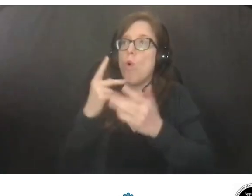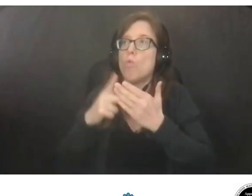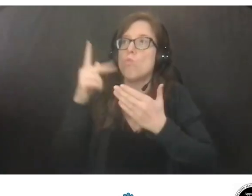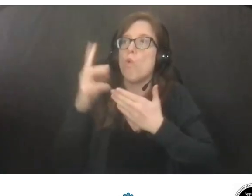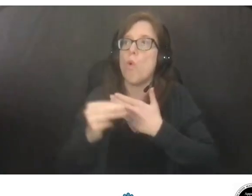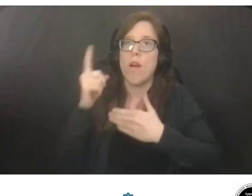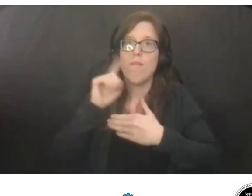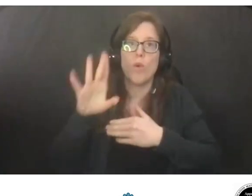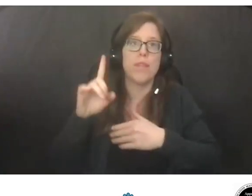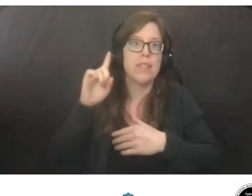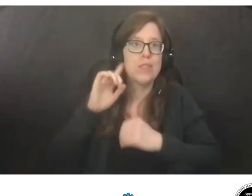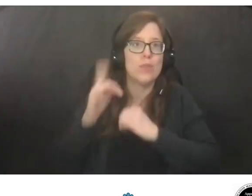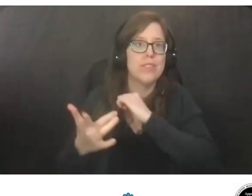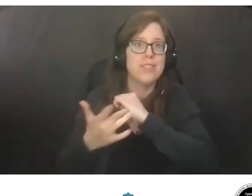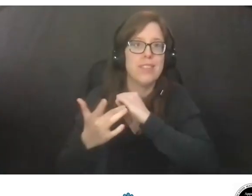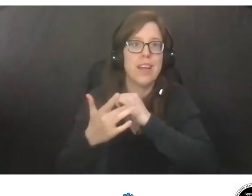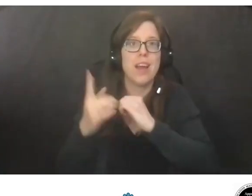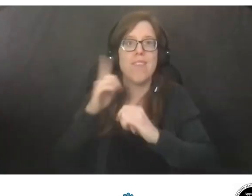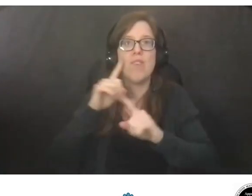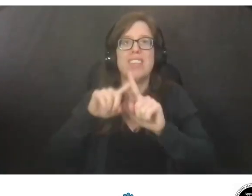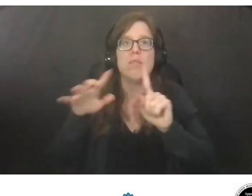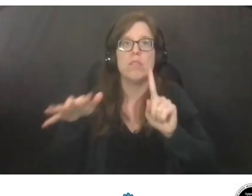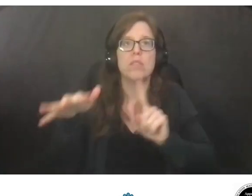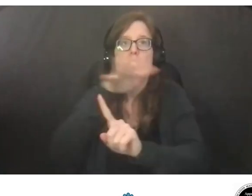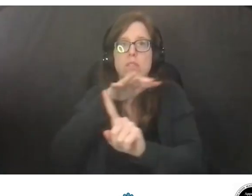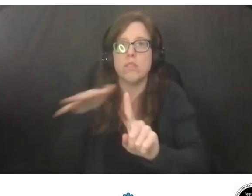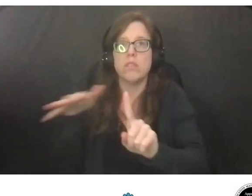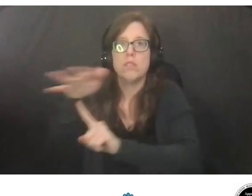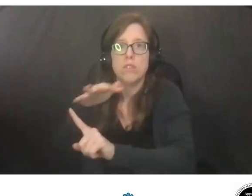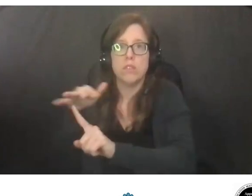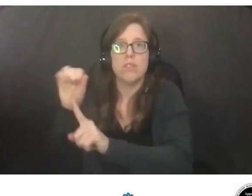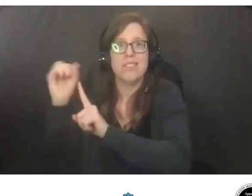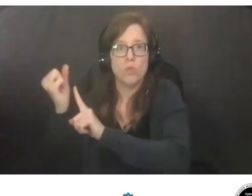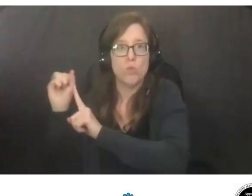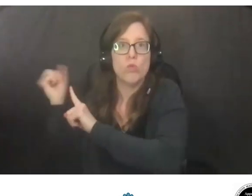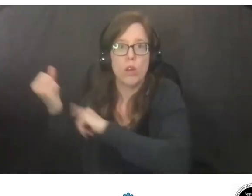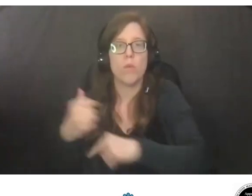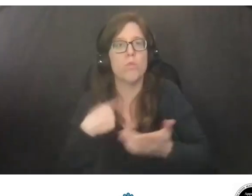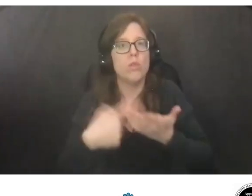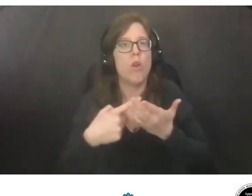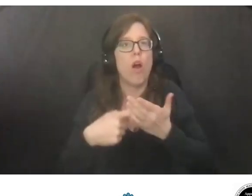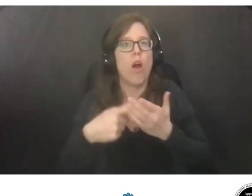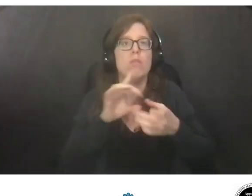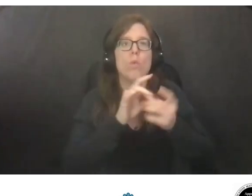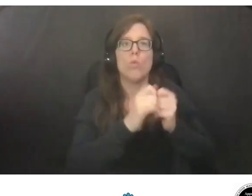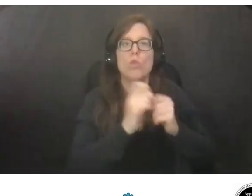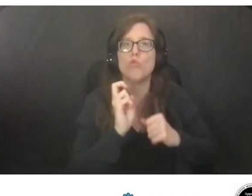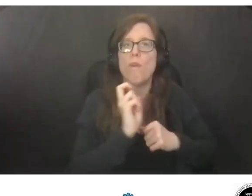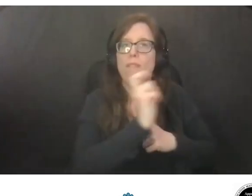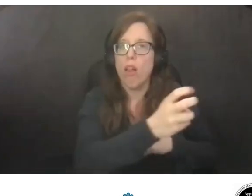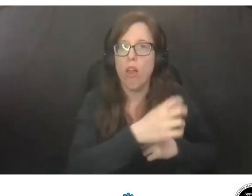their hearing technology for use in different environments? We talked a little bit about this when we talked about travel,